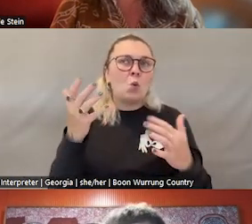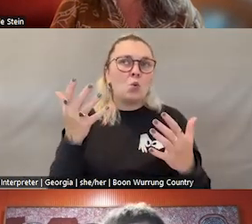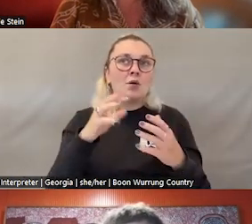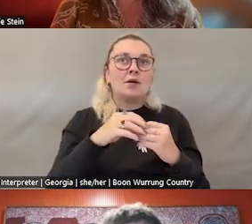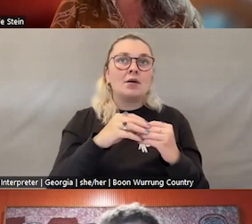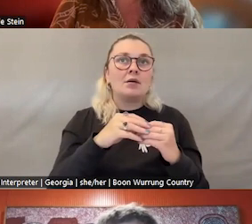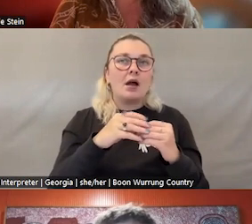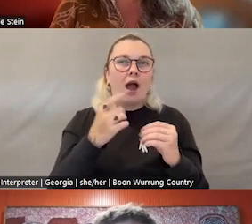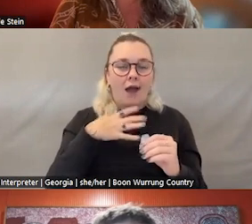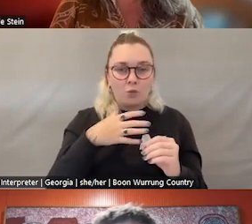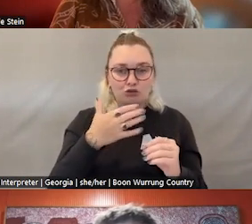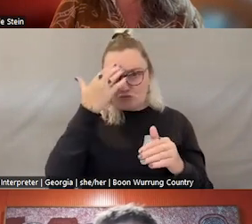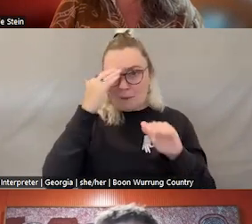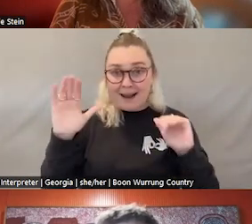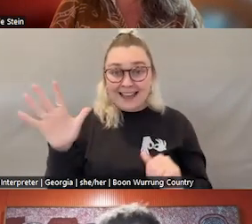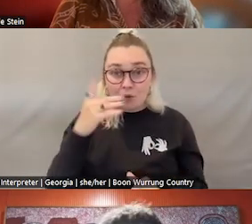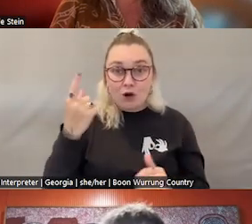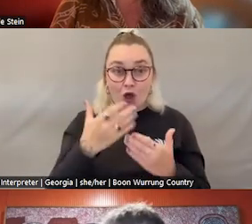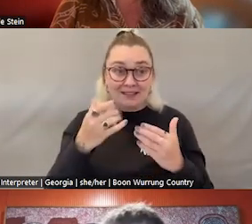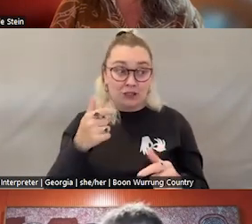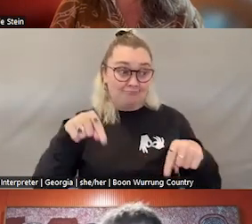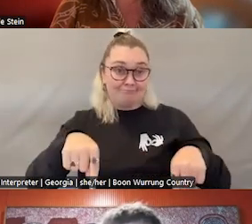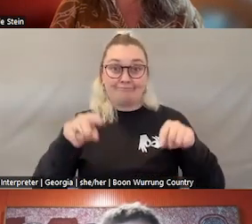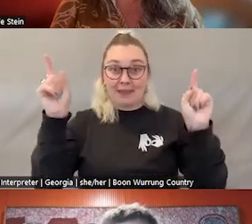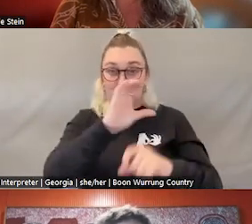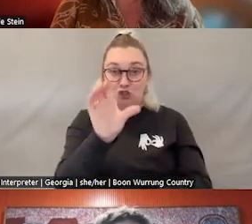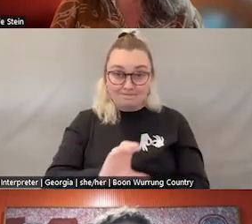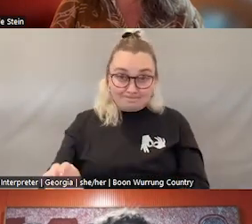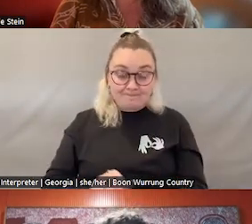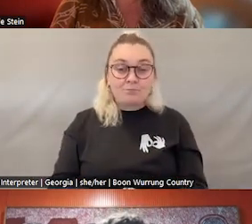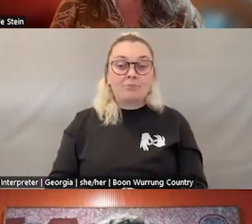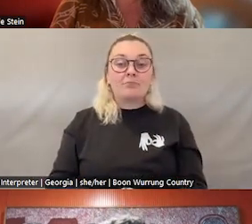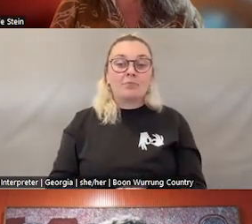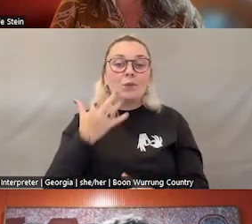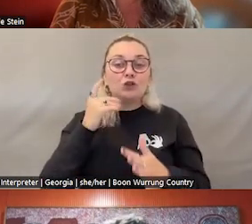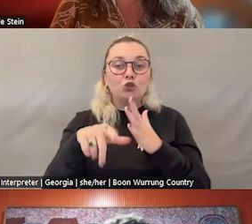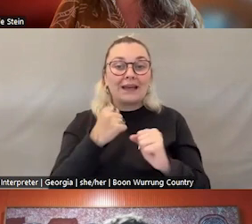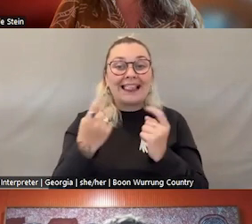would like to remind everybody on this call that when you are doing things like that, you need to